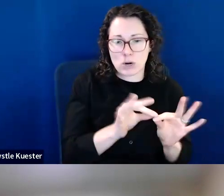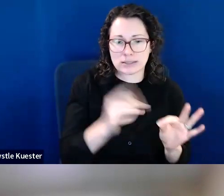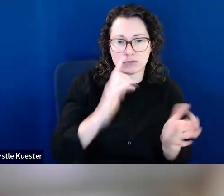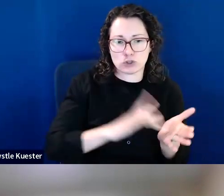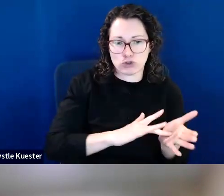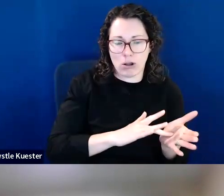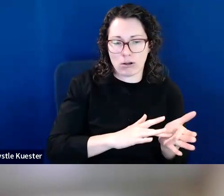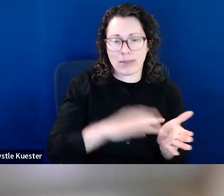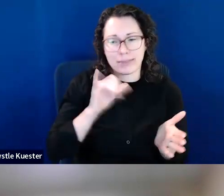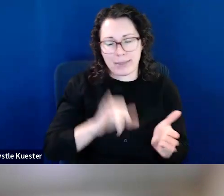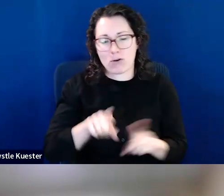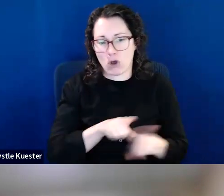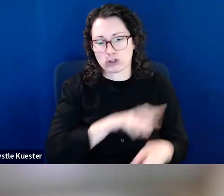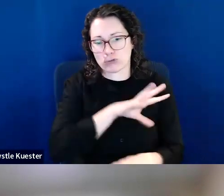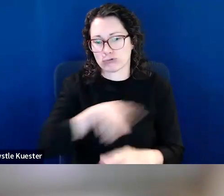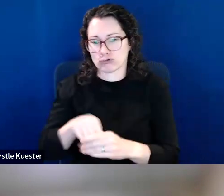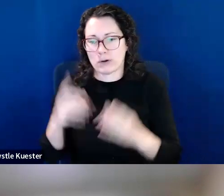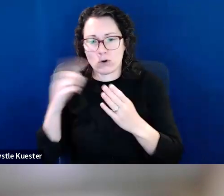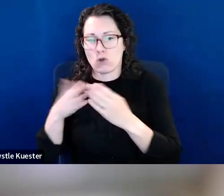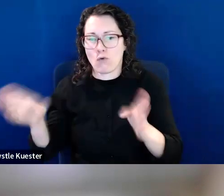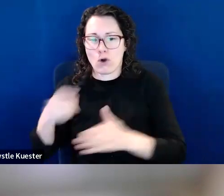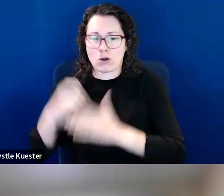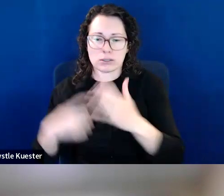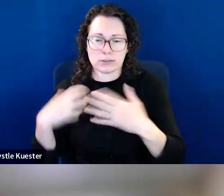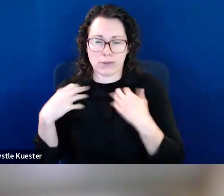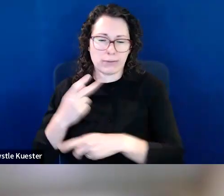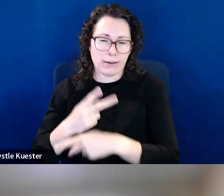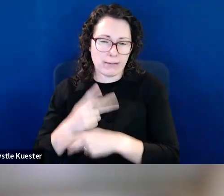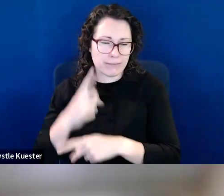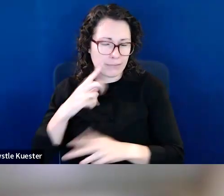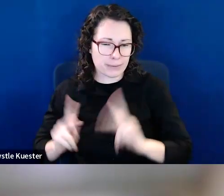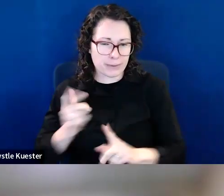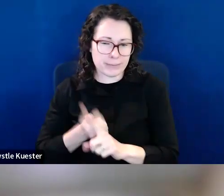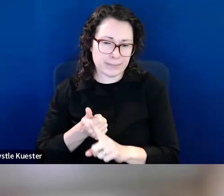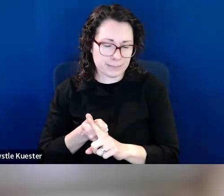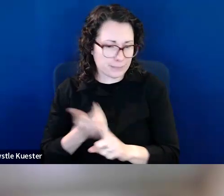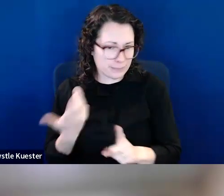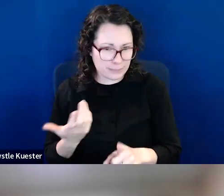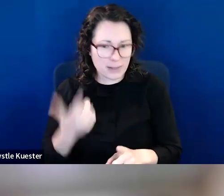increasing role in the overall cost of health care that for people because they have to pay higher